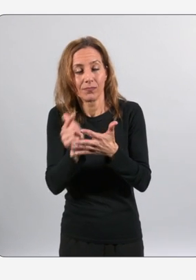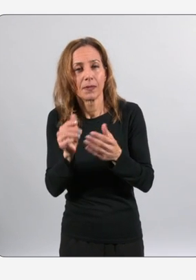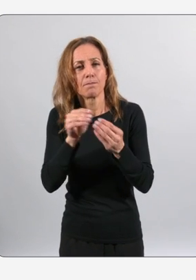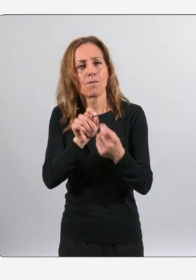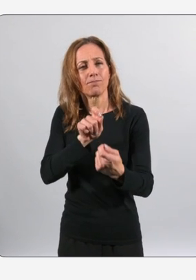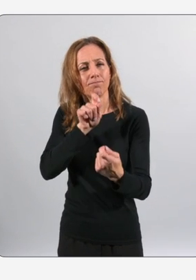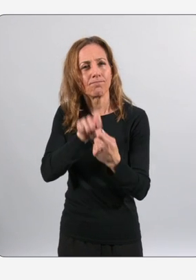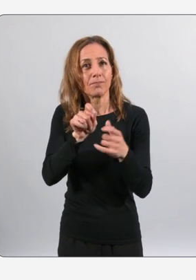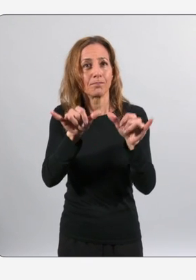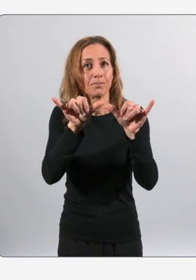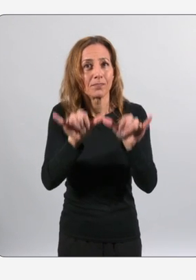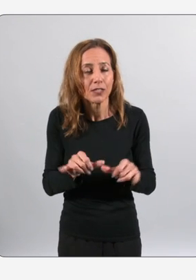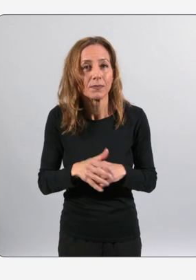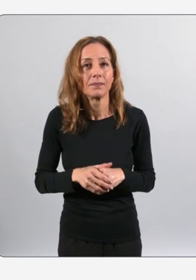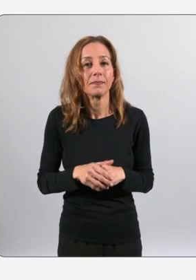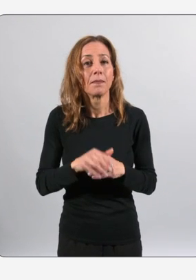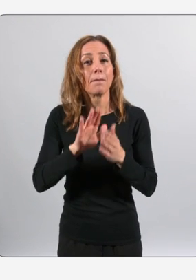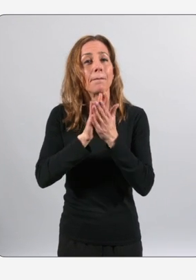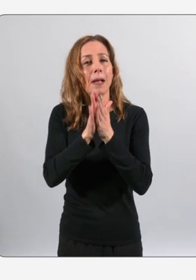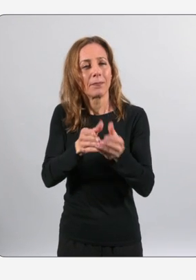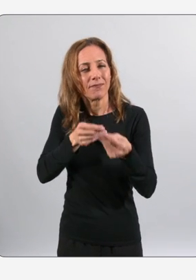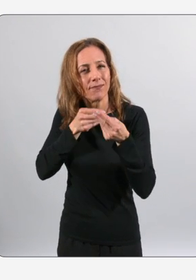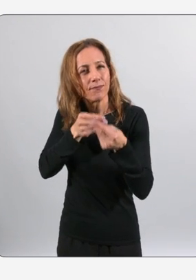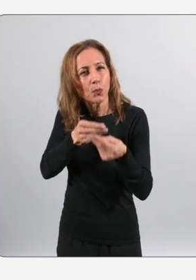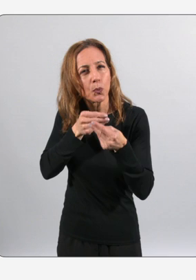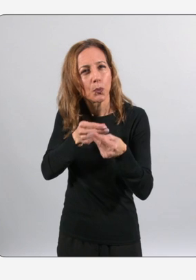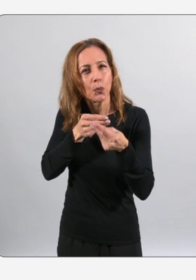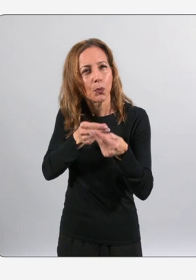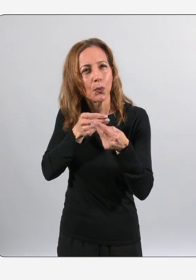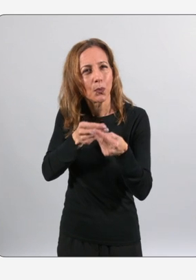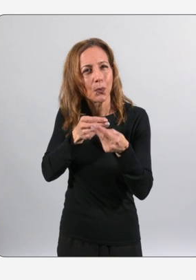and the more accurate your measurement is, the better your AI powered campaigns are.